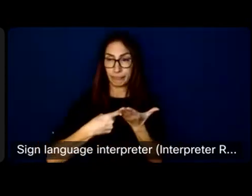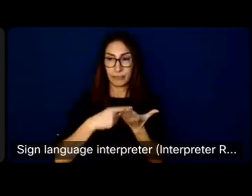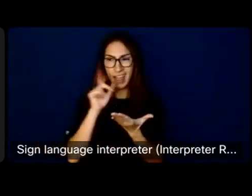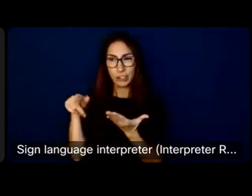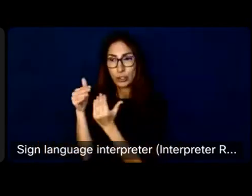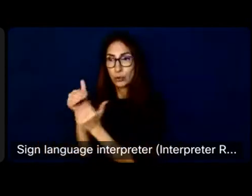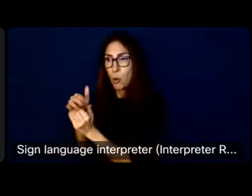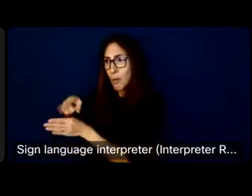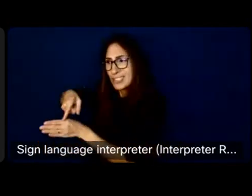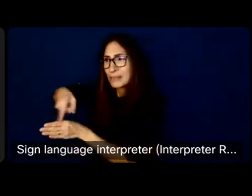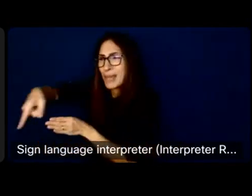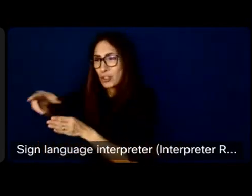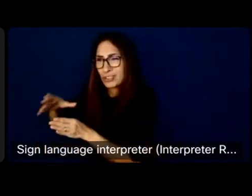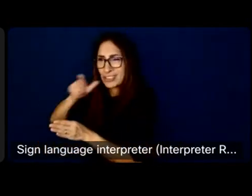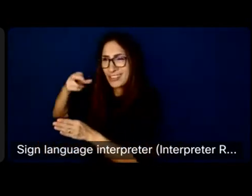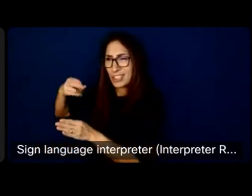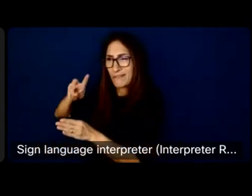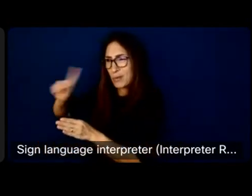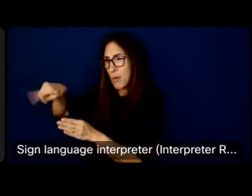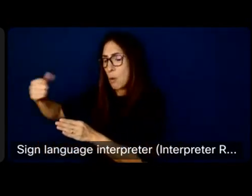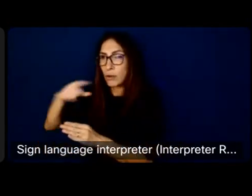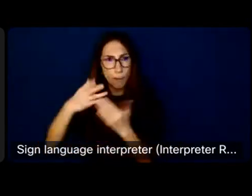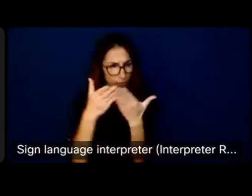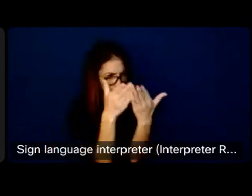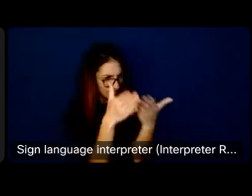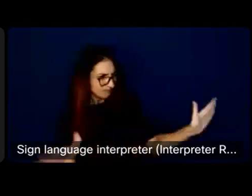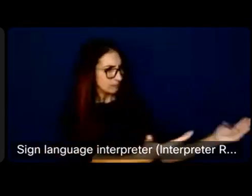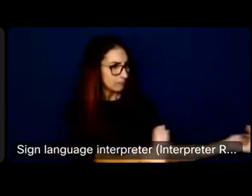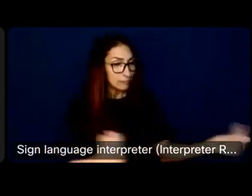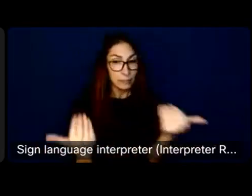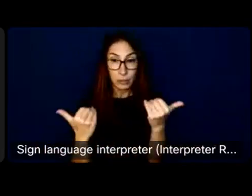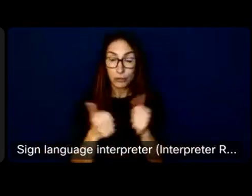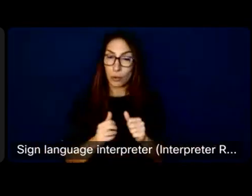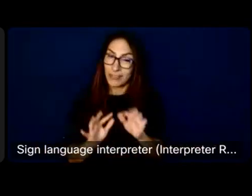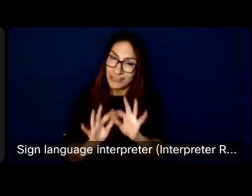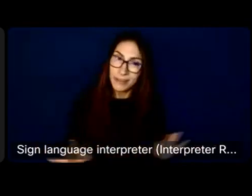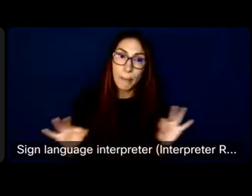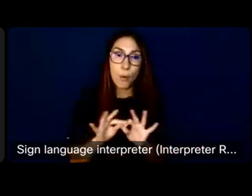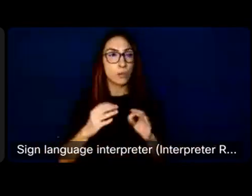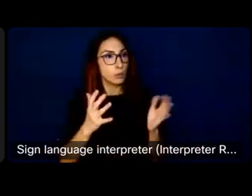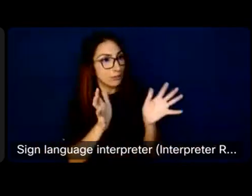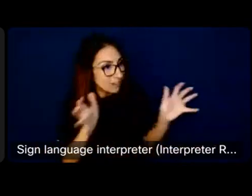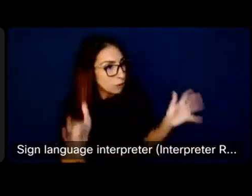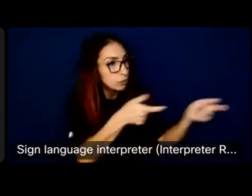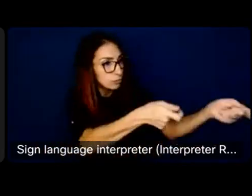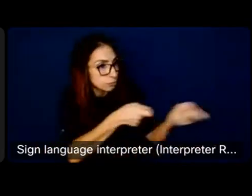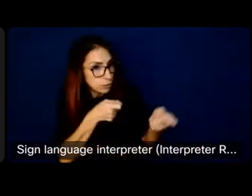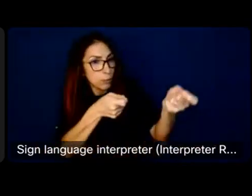specialty. And so, the more that we can encourage people to get educated, to get into this field, to learn what even if